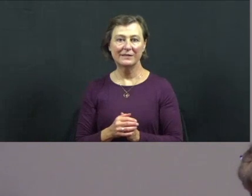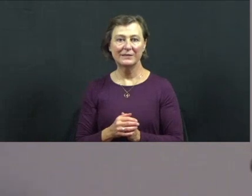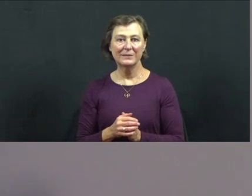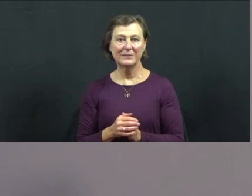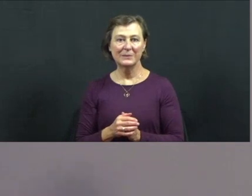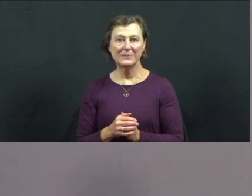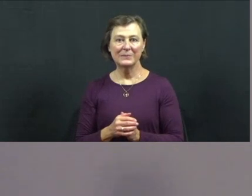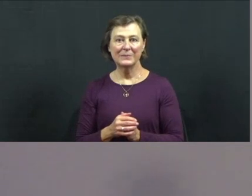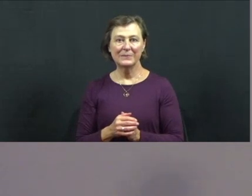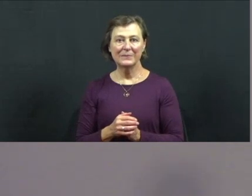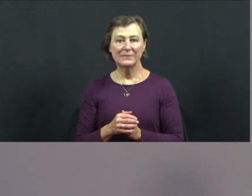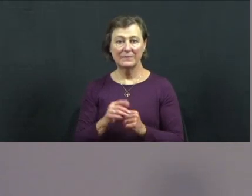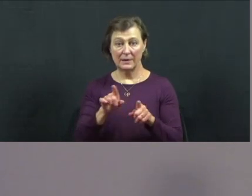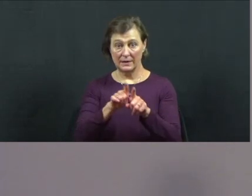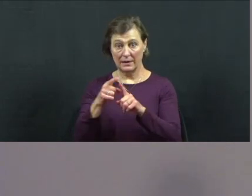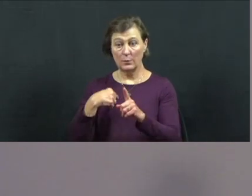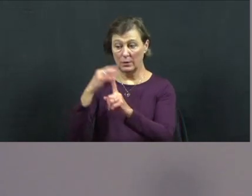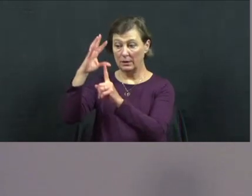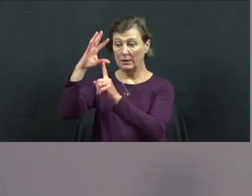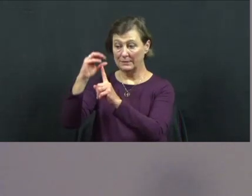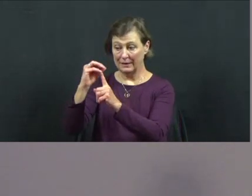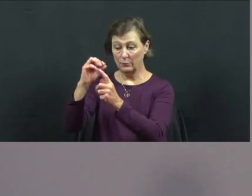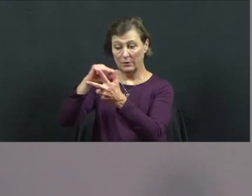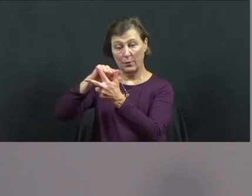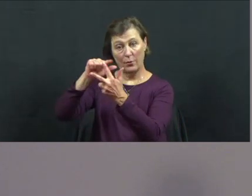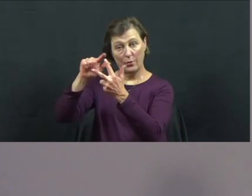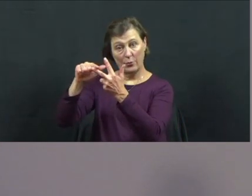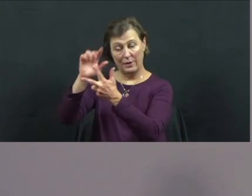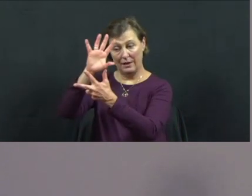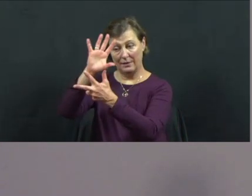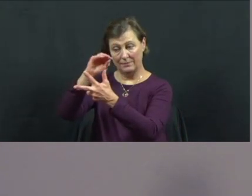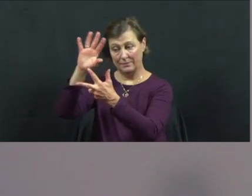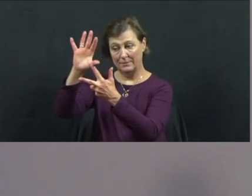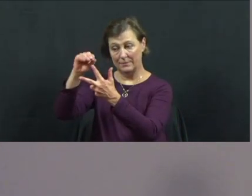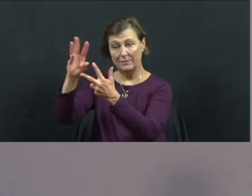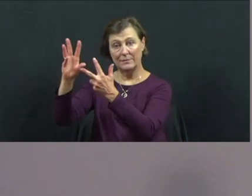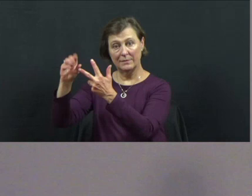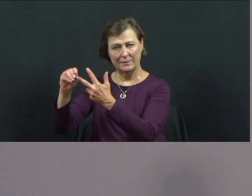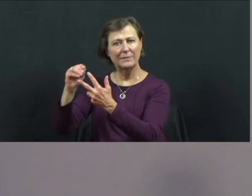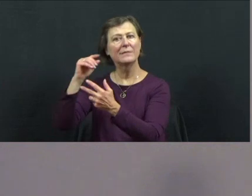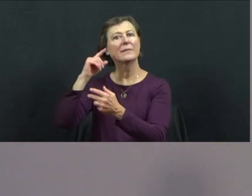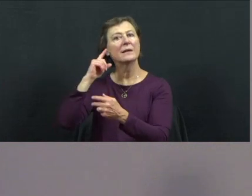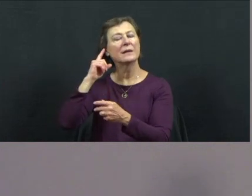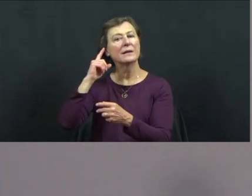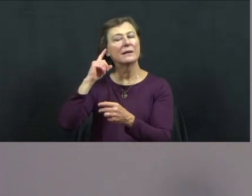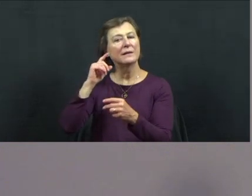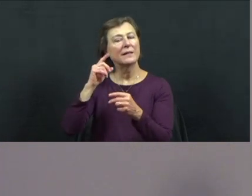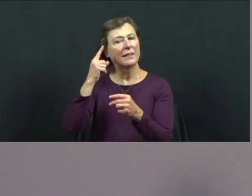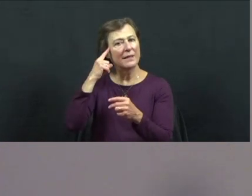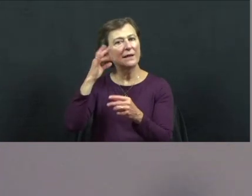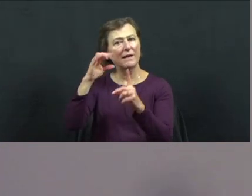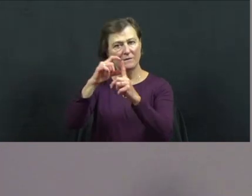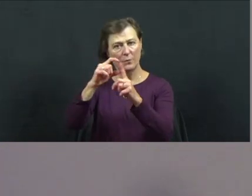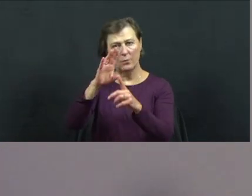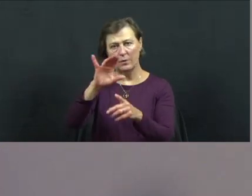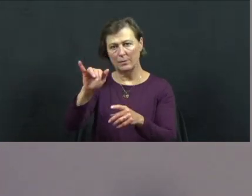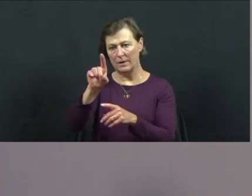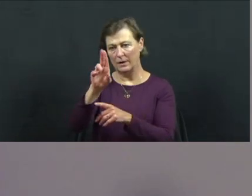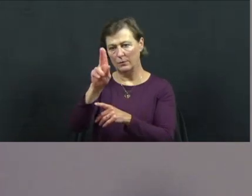As we extinguish the chalices, let us hear these words by Duke T. Gray.